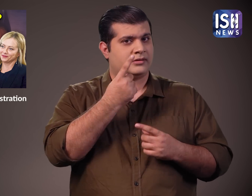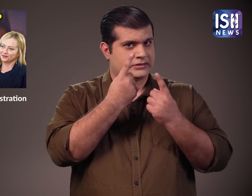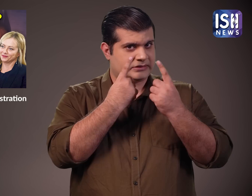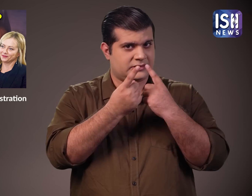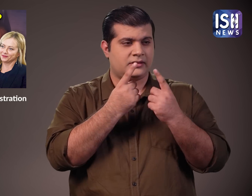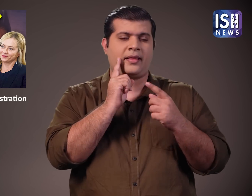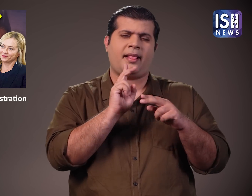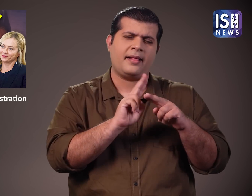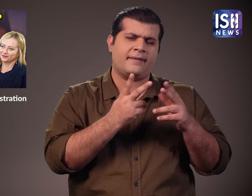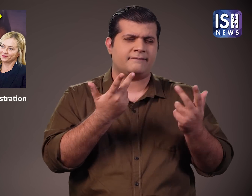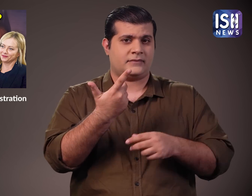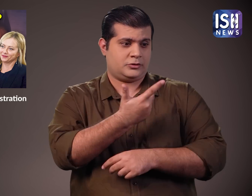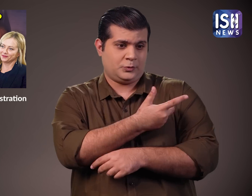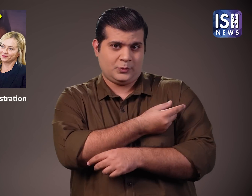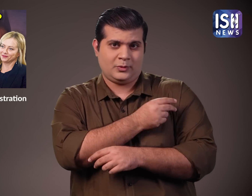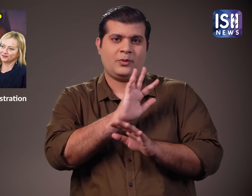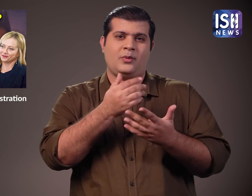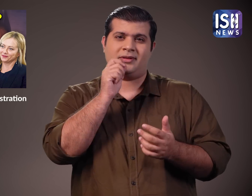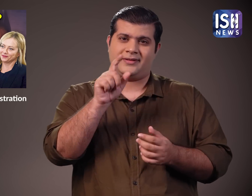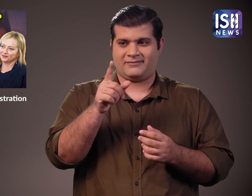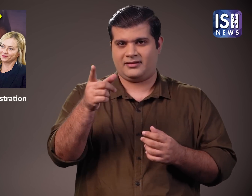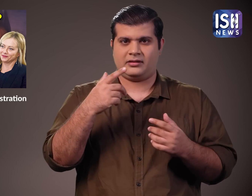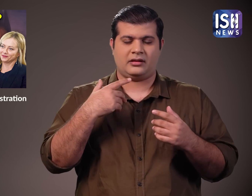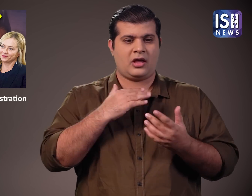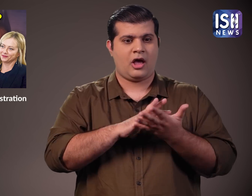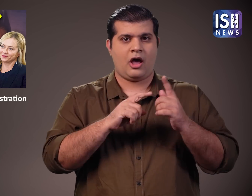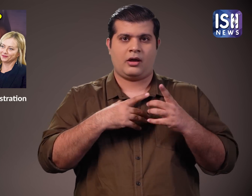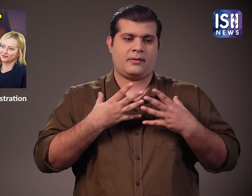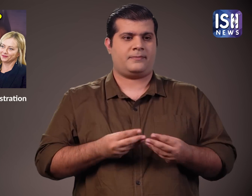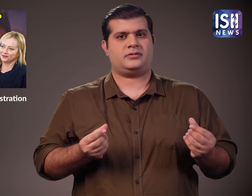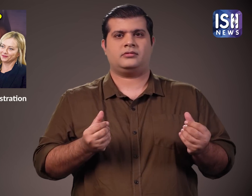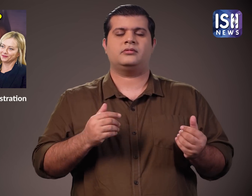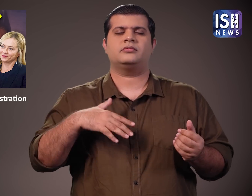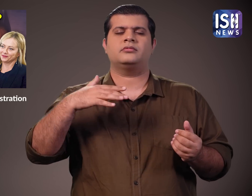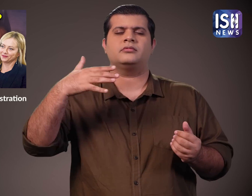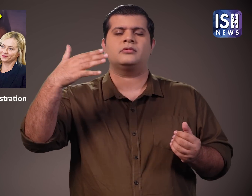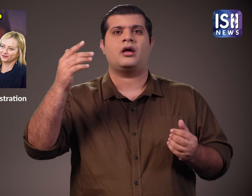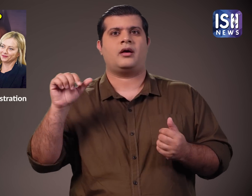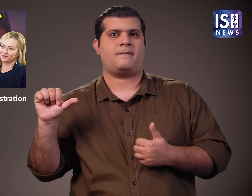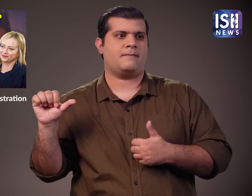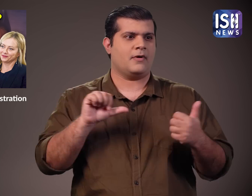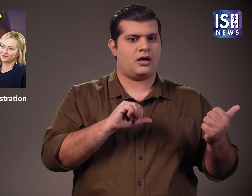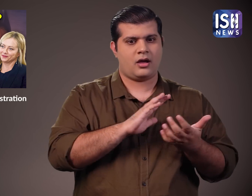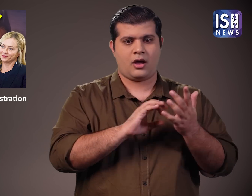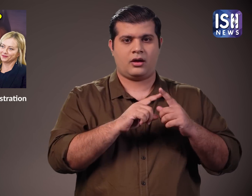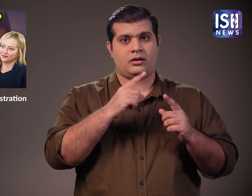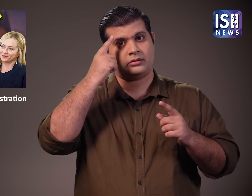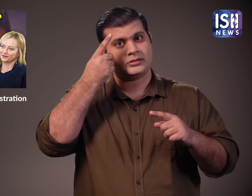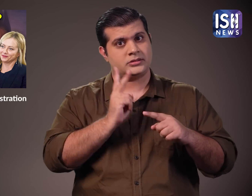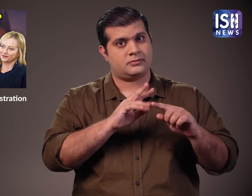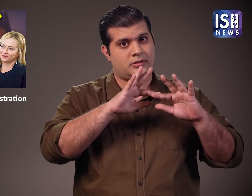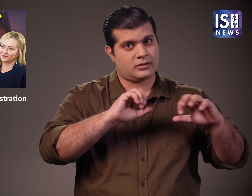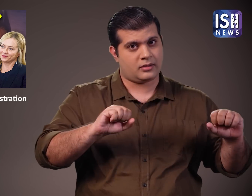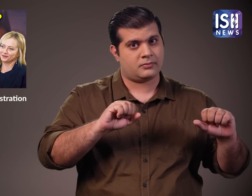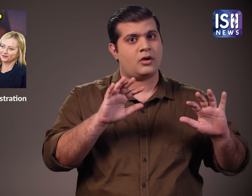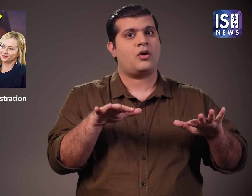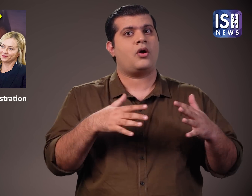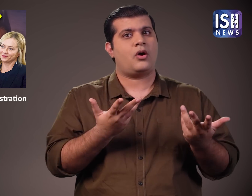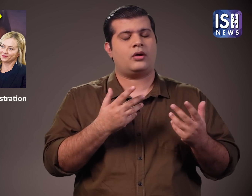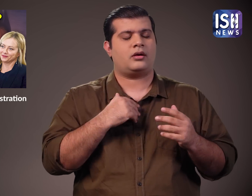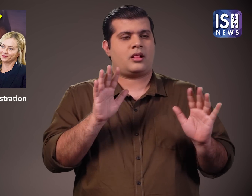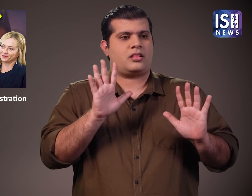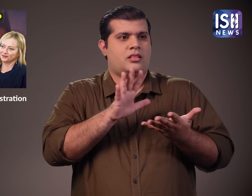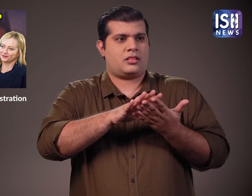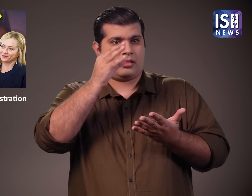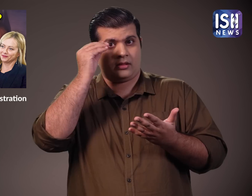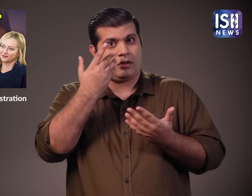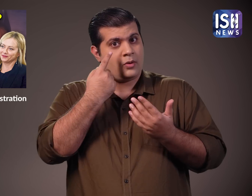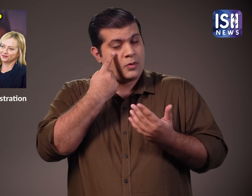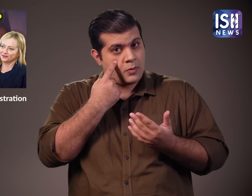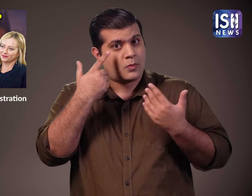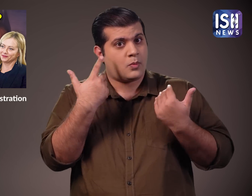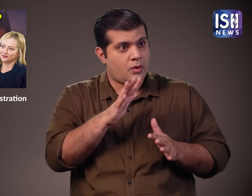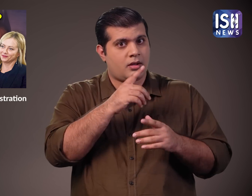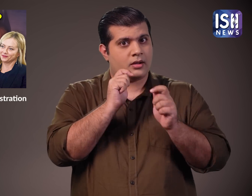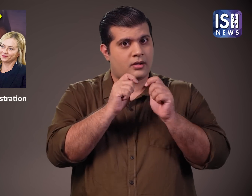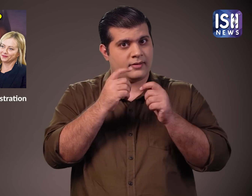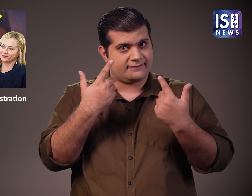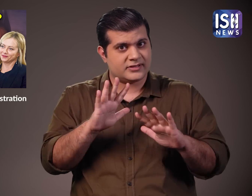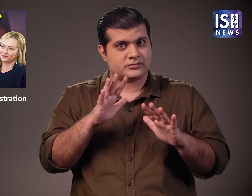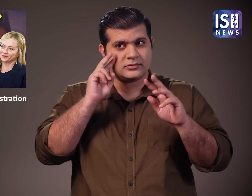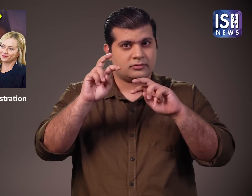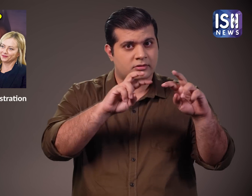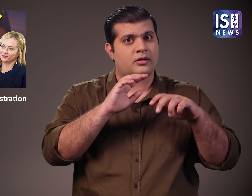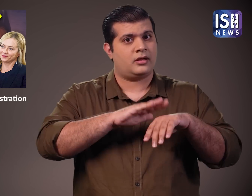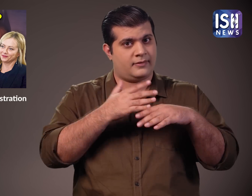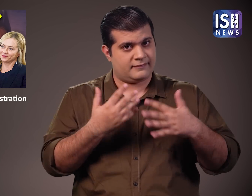They have demanded proof or research to determine whether chemical castration helps prevent sexual crimes.